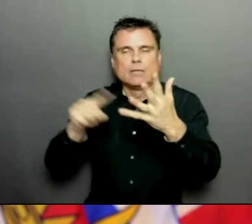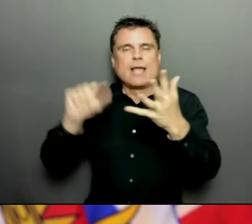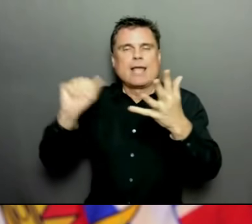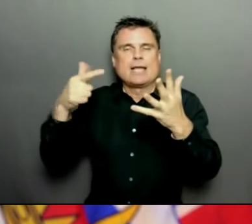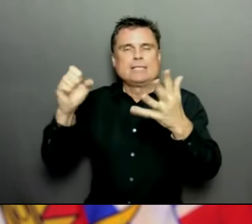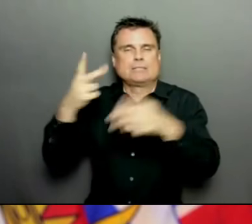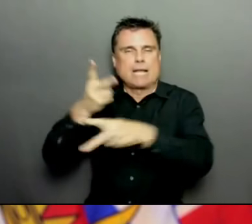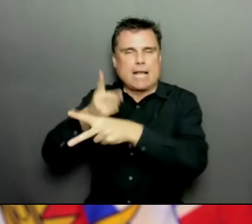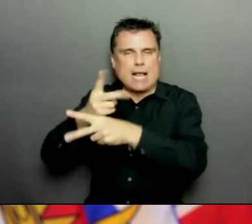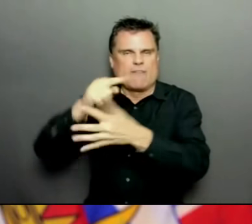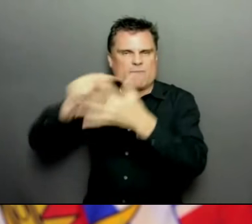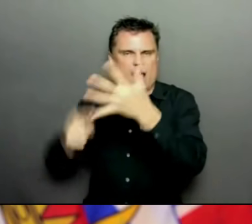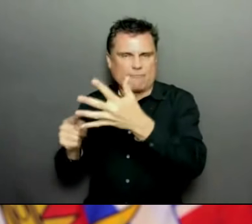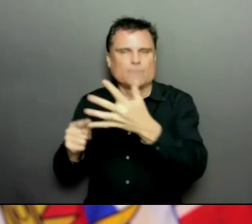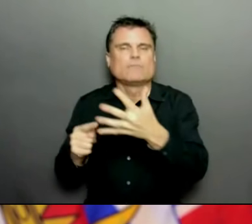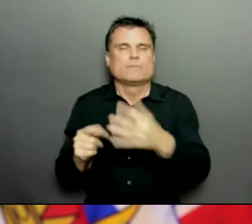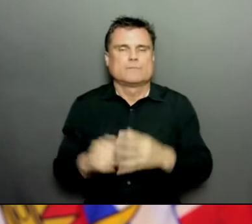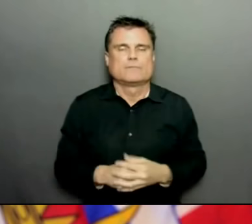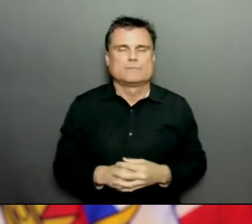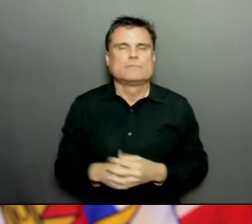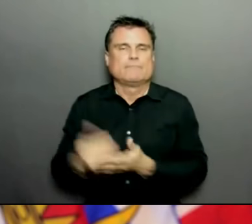and six in acute care units.